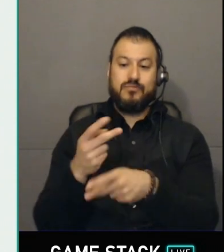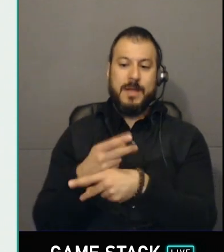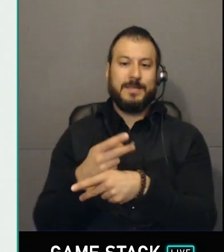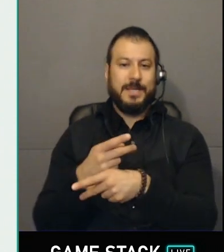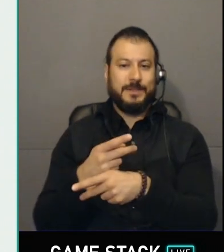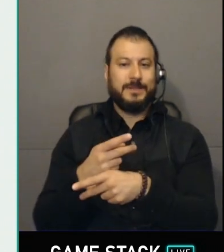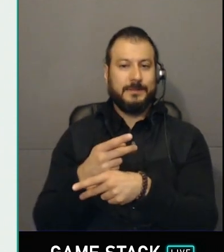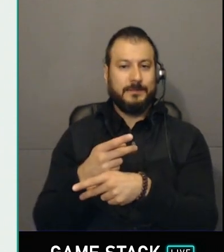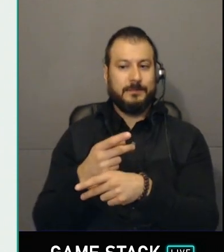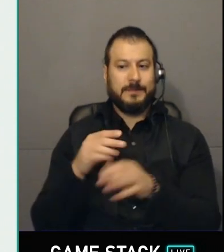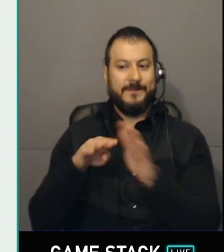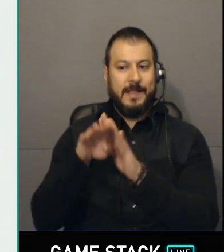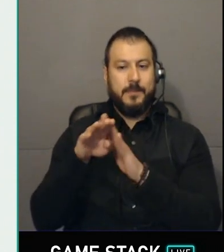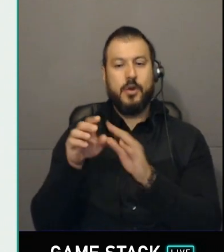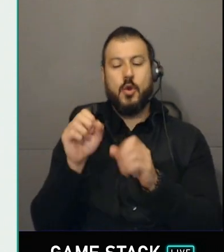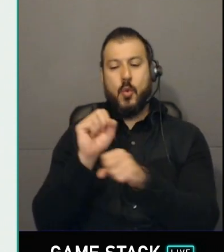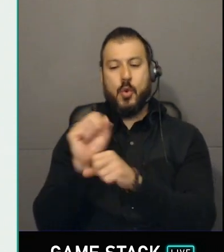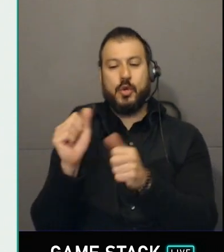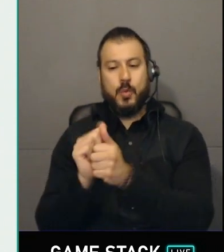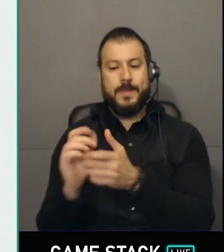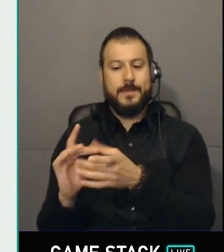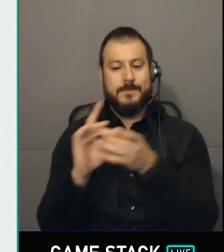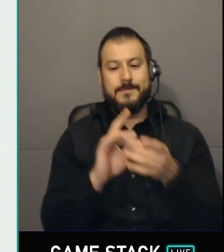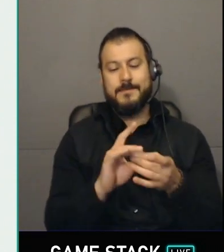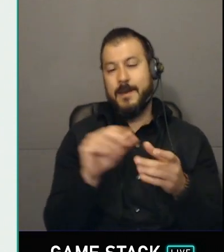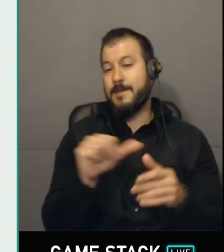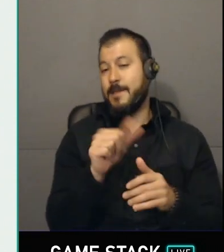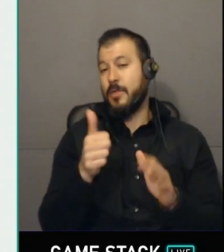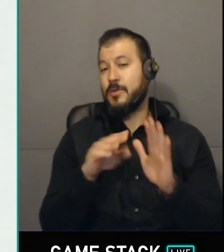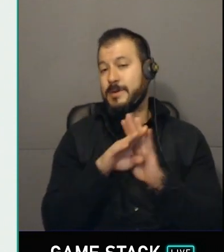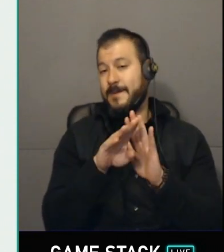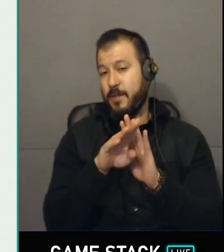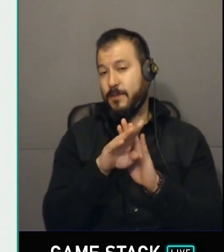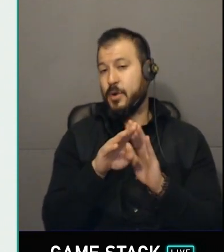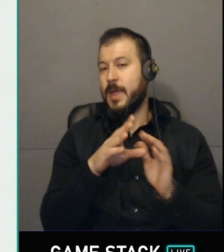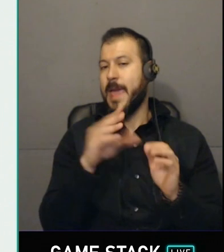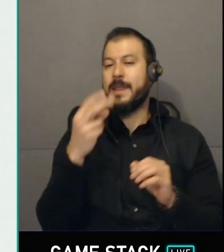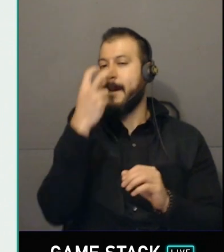time worked with the developer and a blind gamer, named